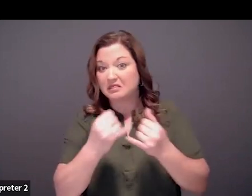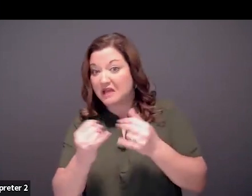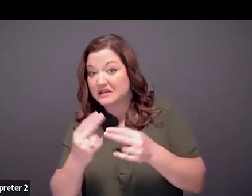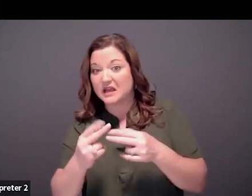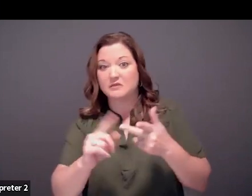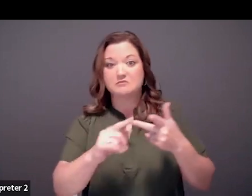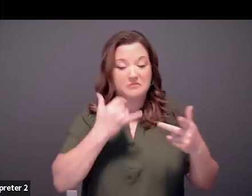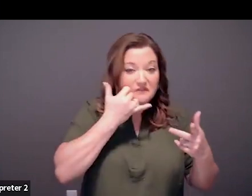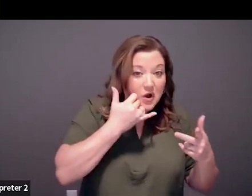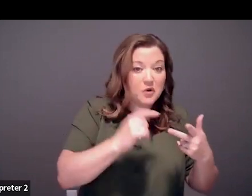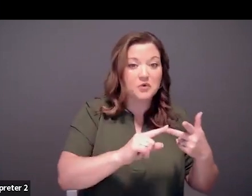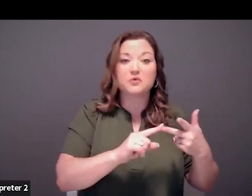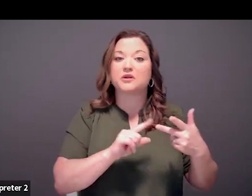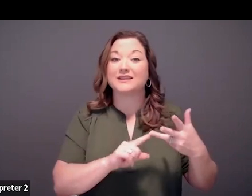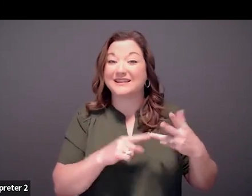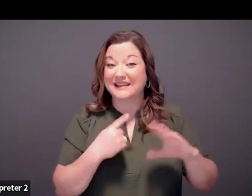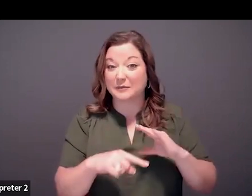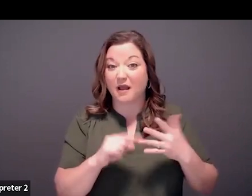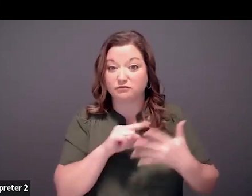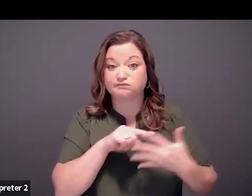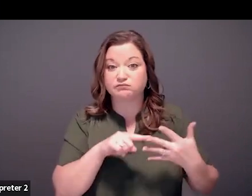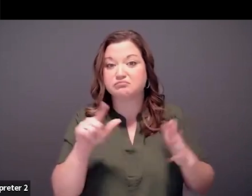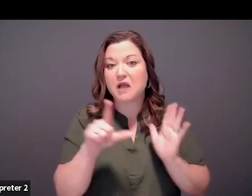You would put autocomplete on the email because most likely,